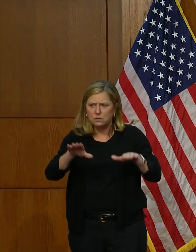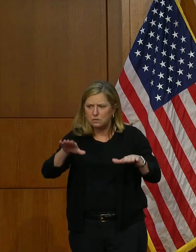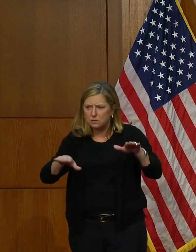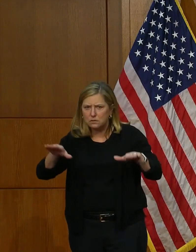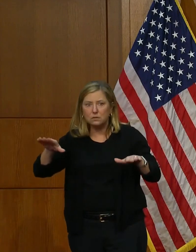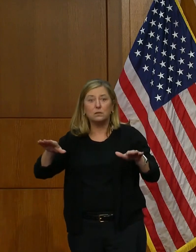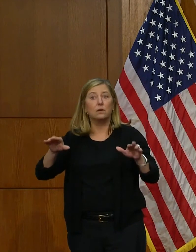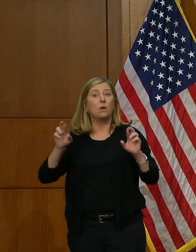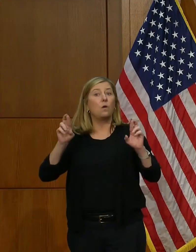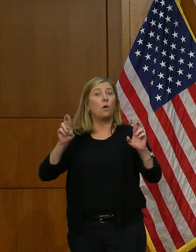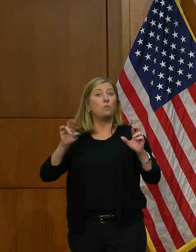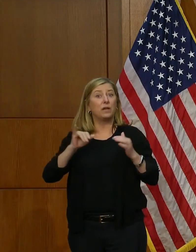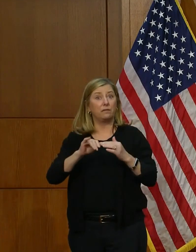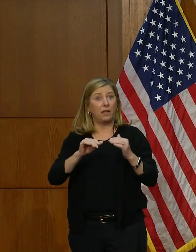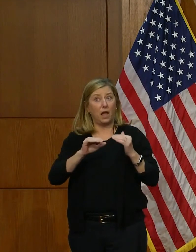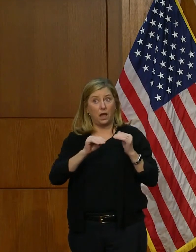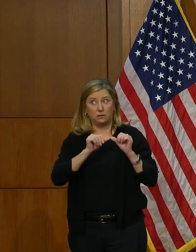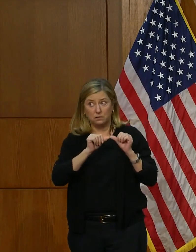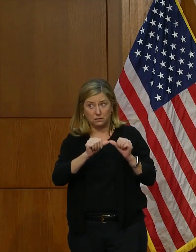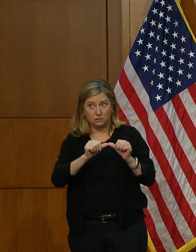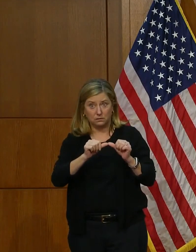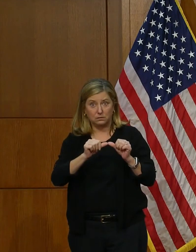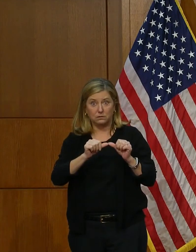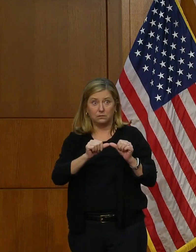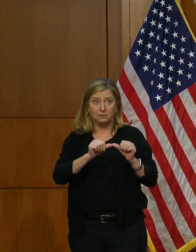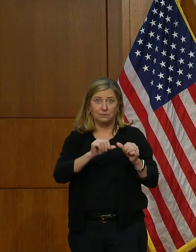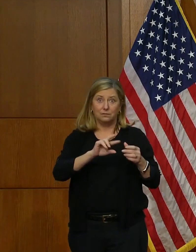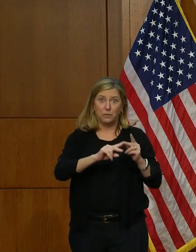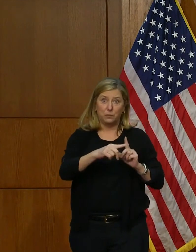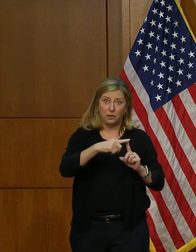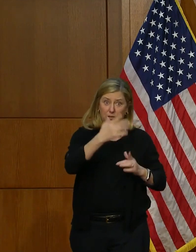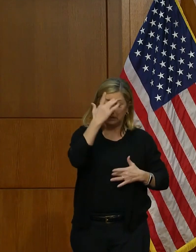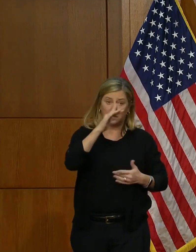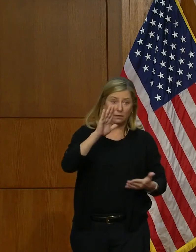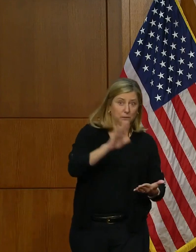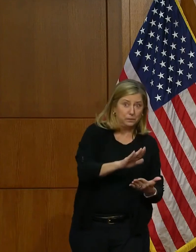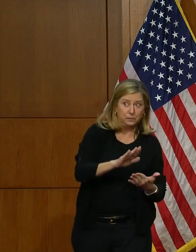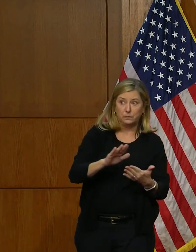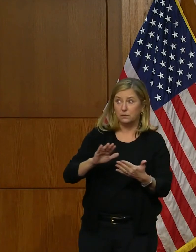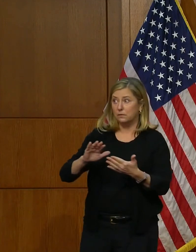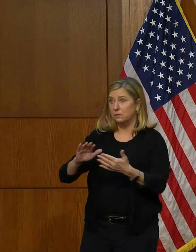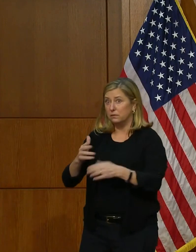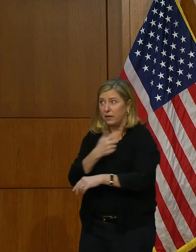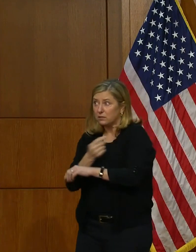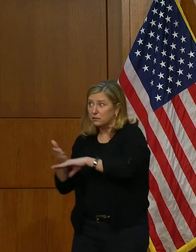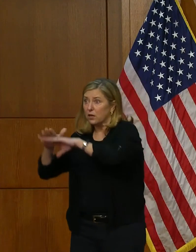AT THE NUMBERS EVERY DAY AND WHAT WE HOPE IS THAT IF THESE